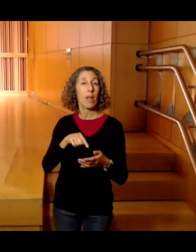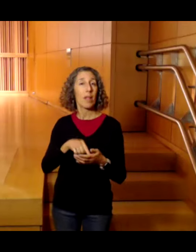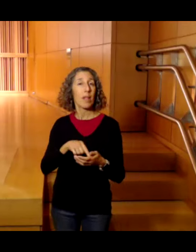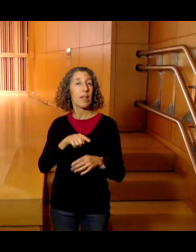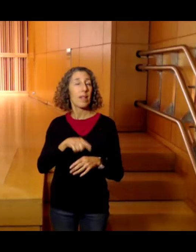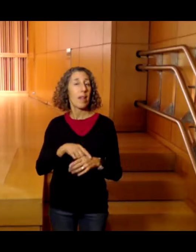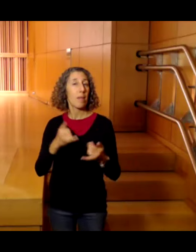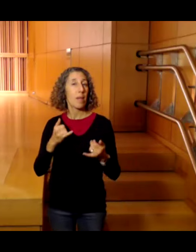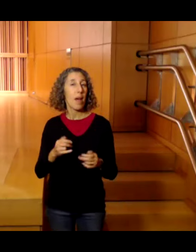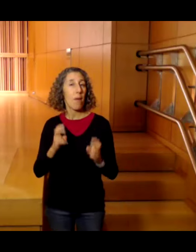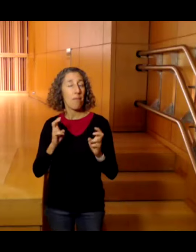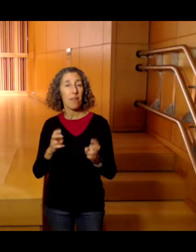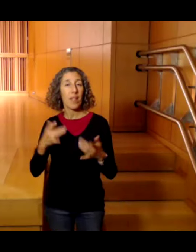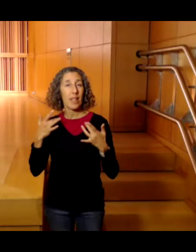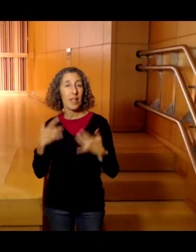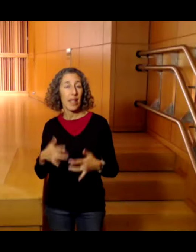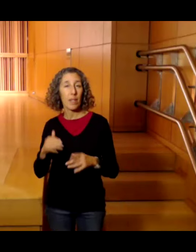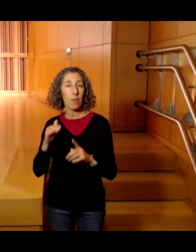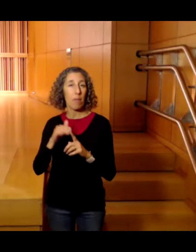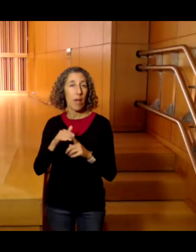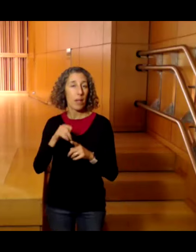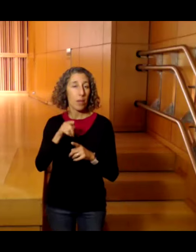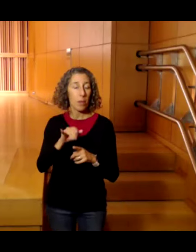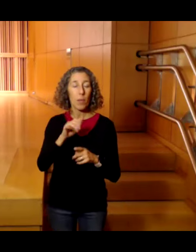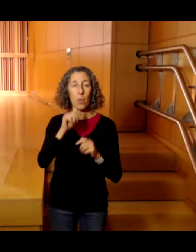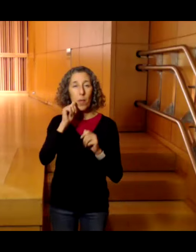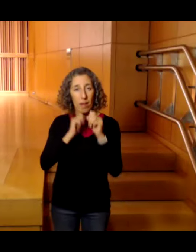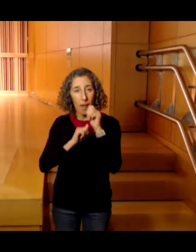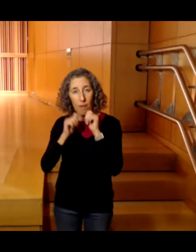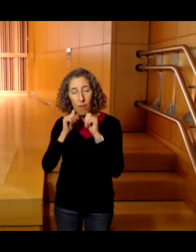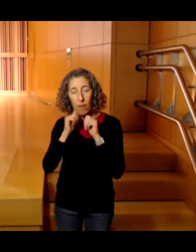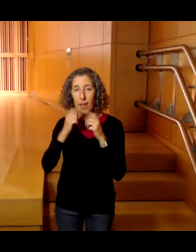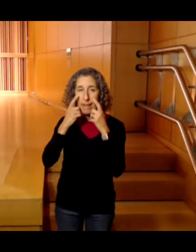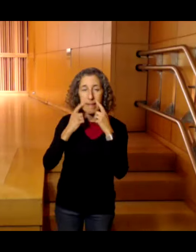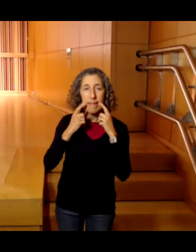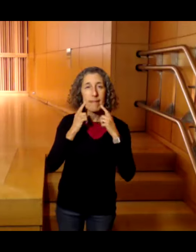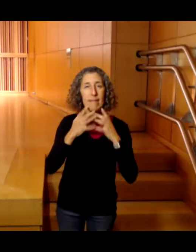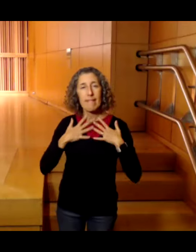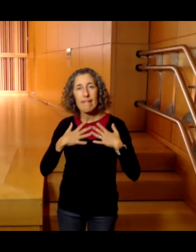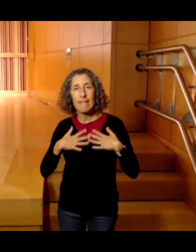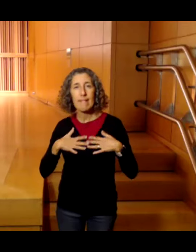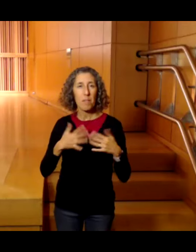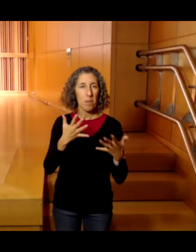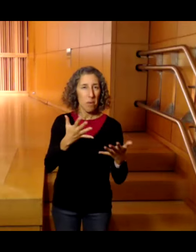Reminding you that the teary-eyed suffering parading for your still and unblinking face.